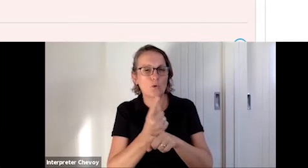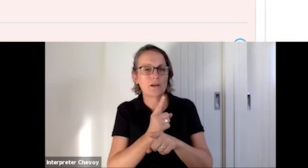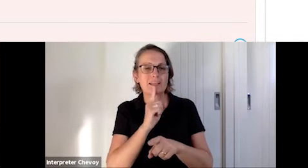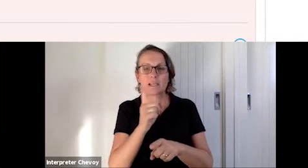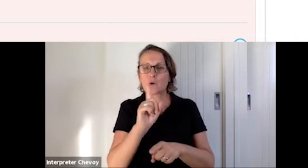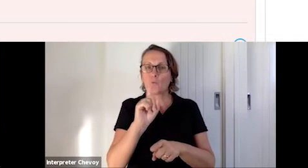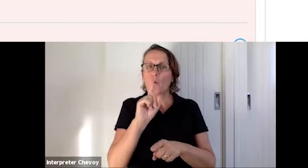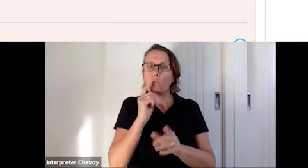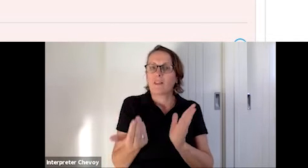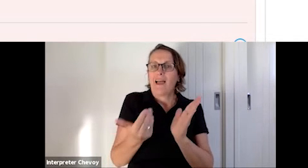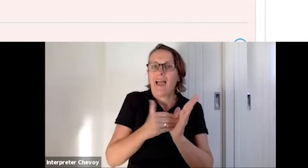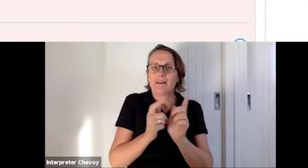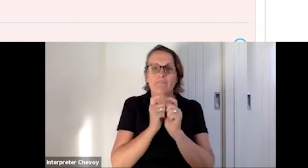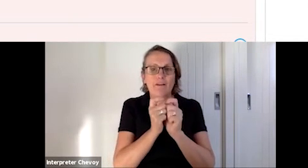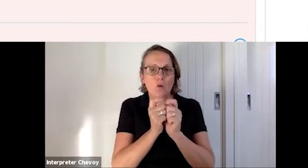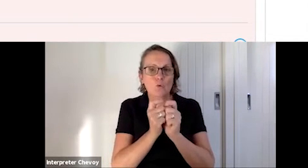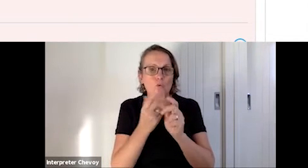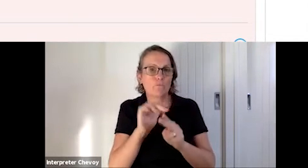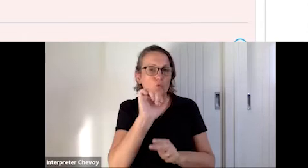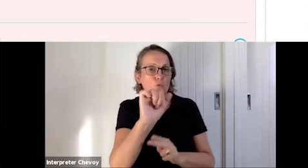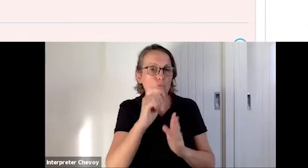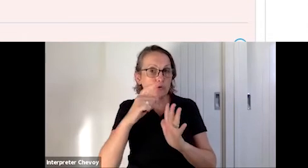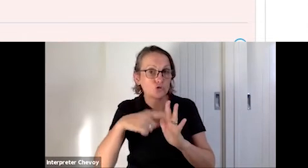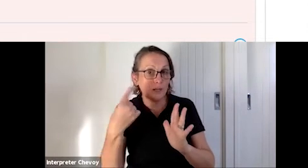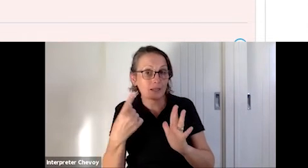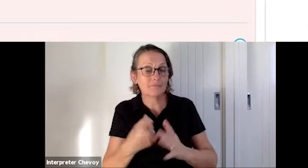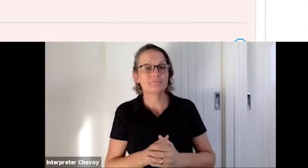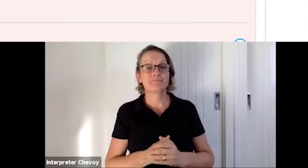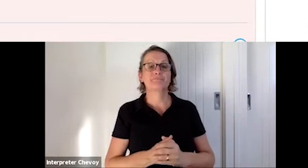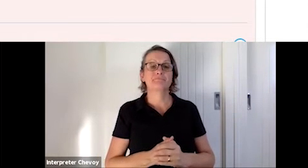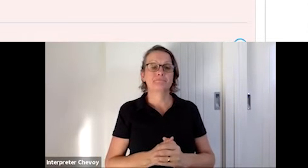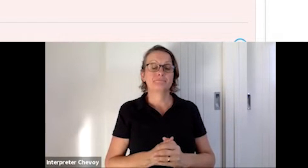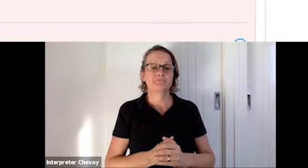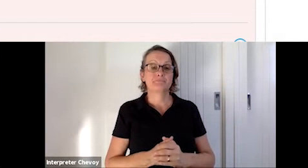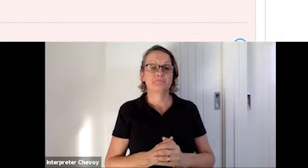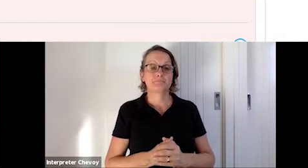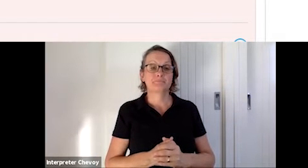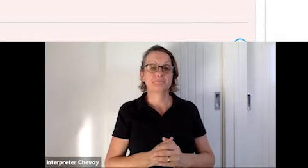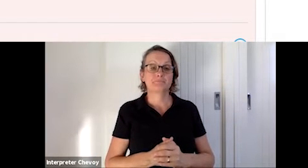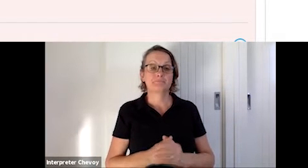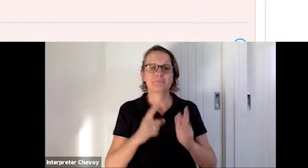to your projects that you're not necessarily paying for. In kind is